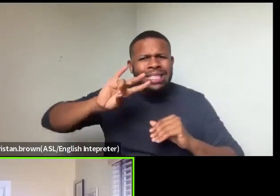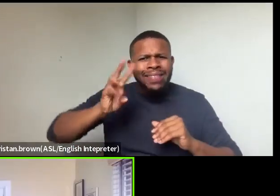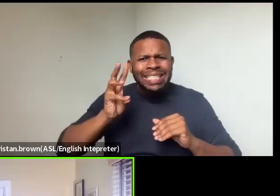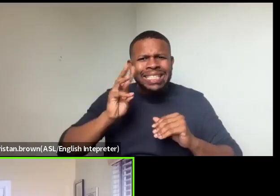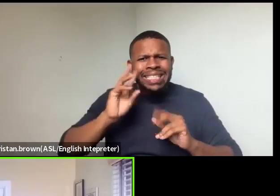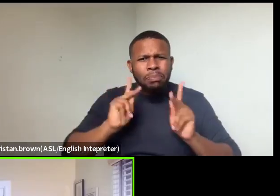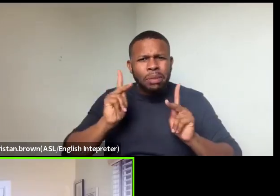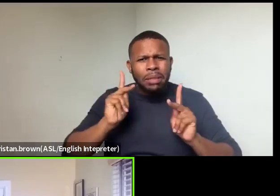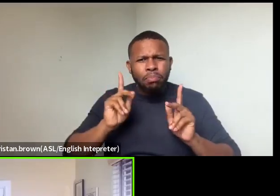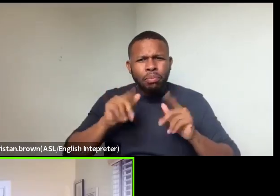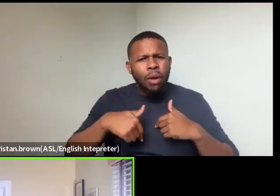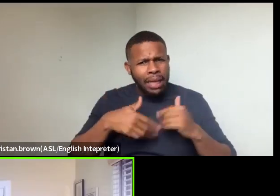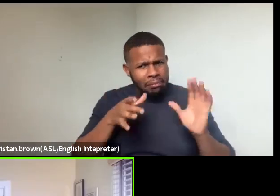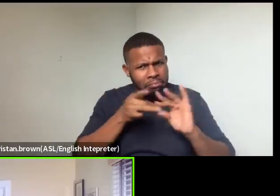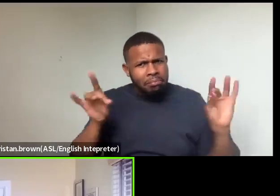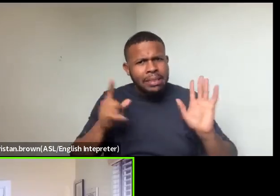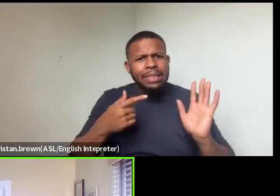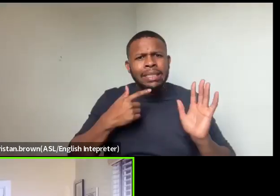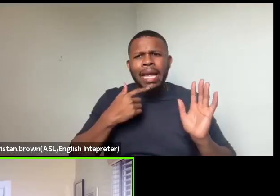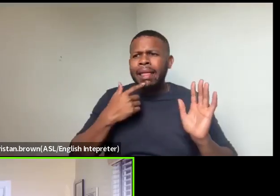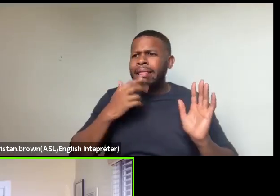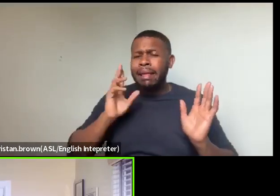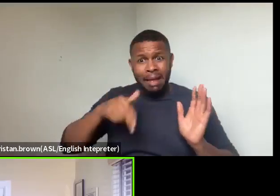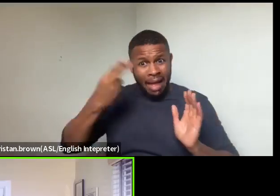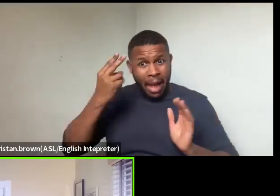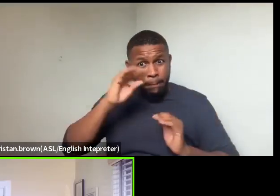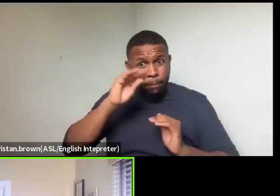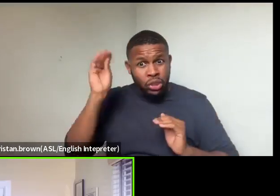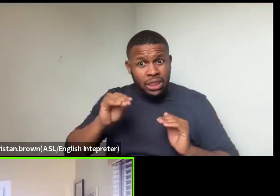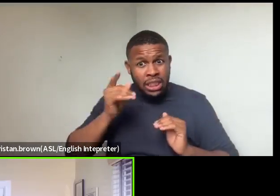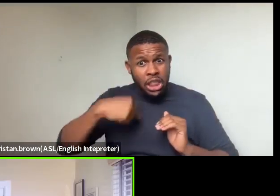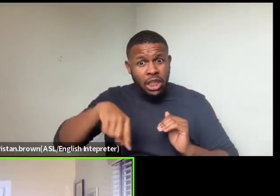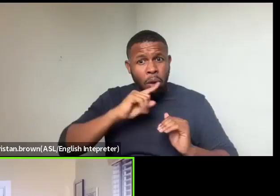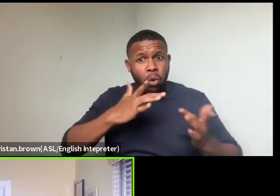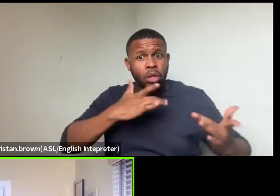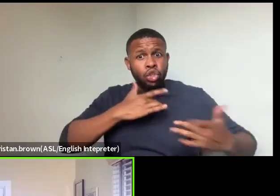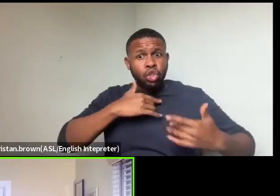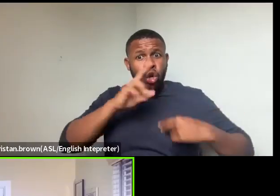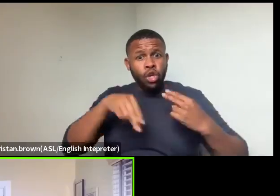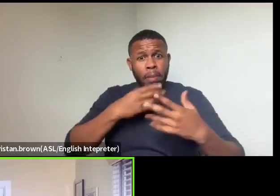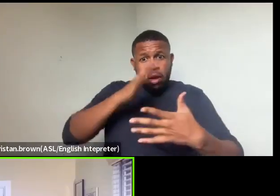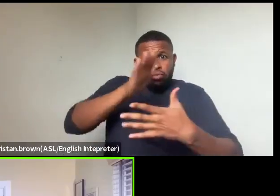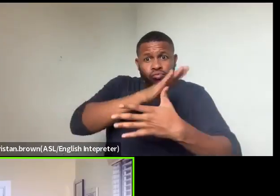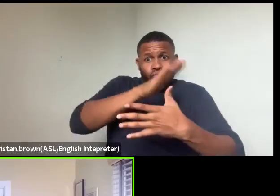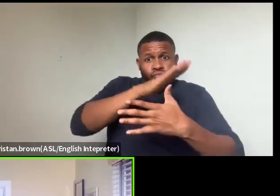I have one final question for you. One of the charts you show was giving percentages of the